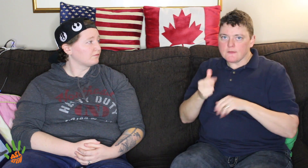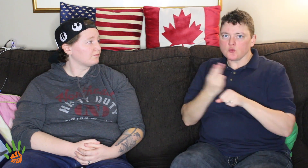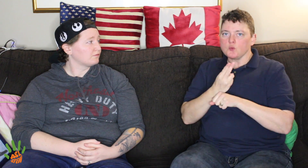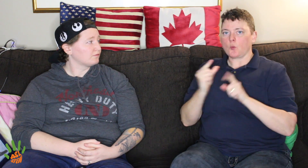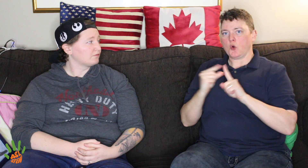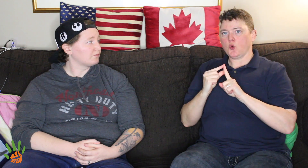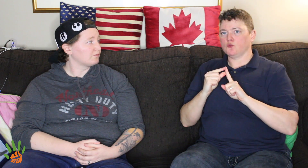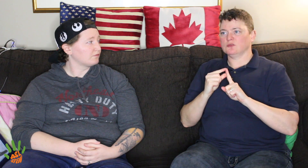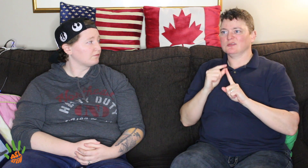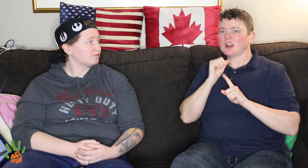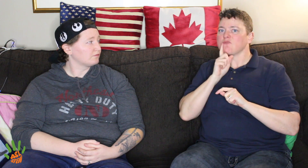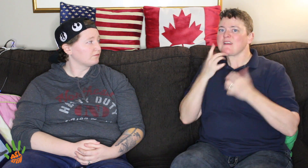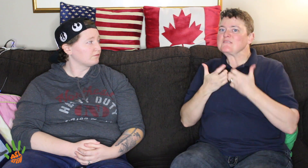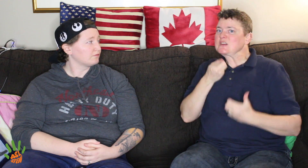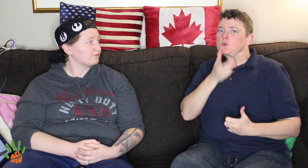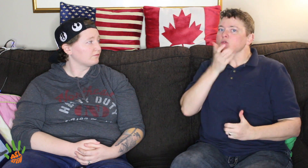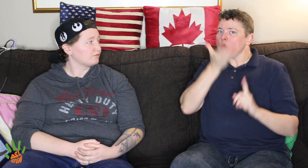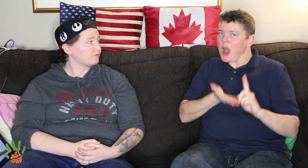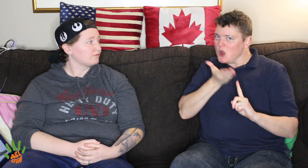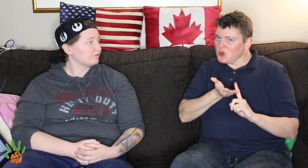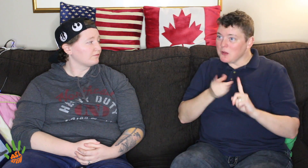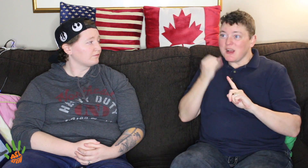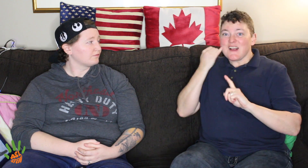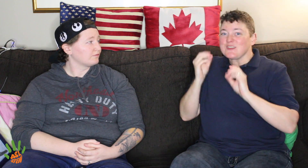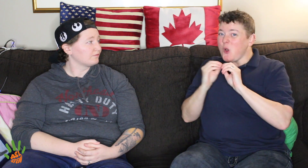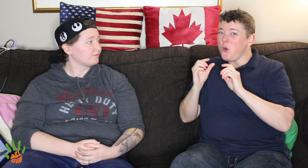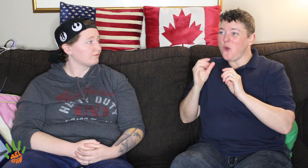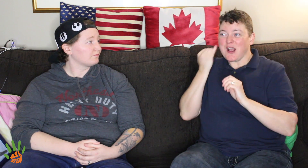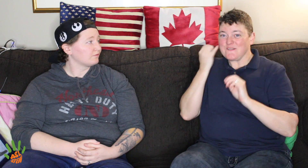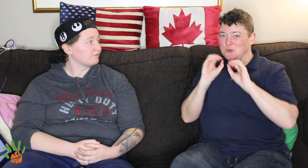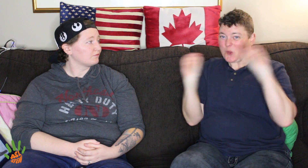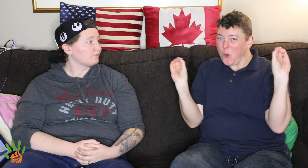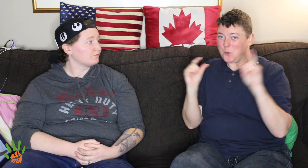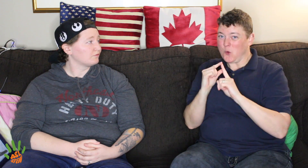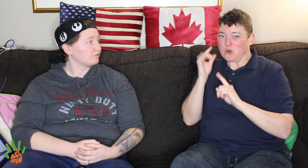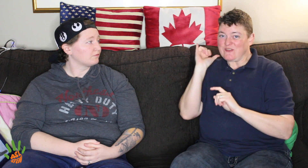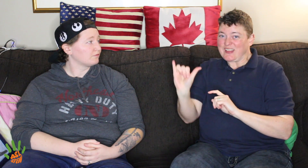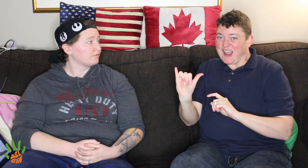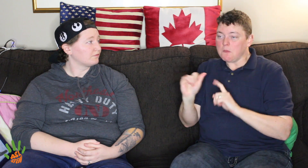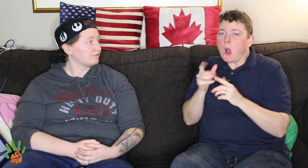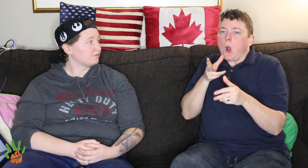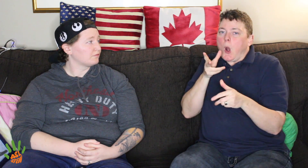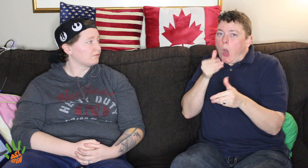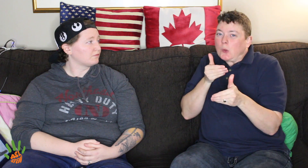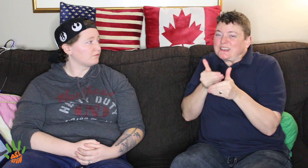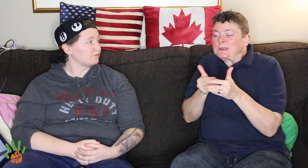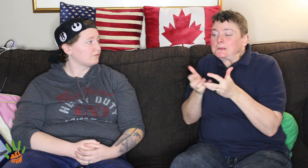Don't force yourself to use any labels that don't fit who you are. If there is no word, no label for that,